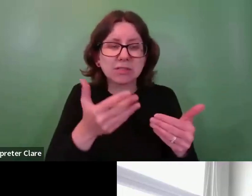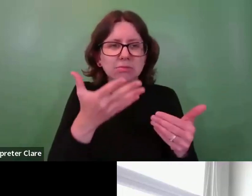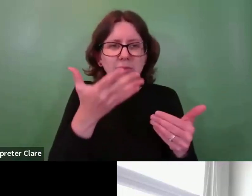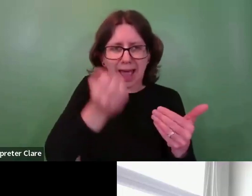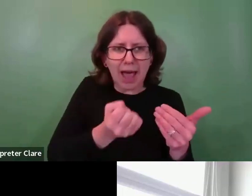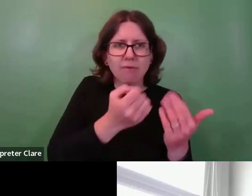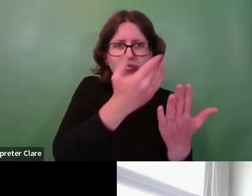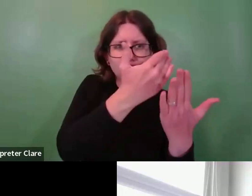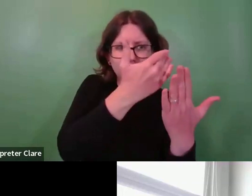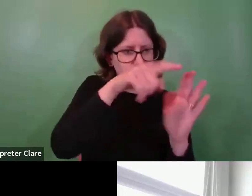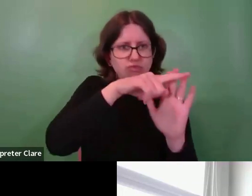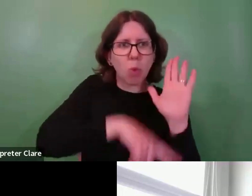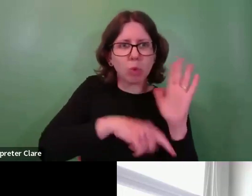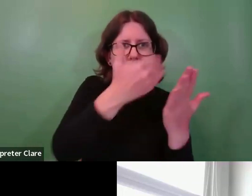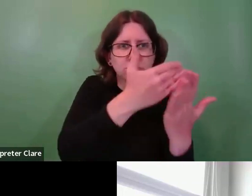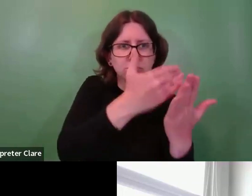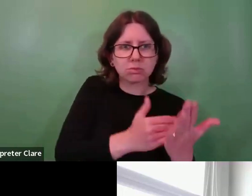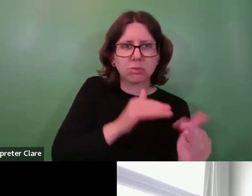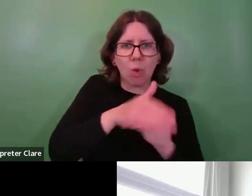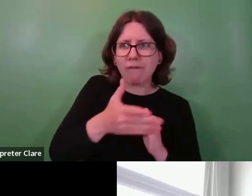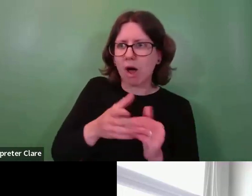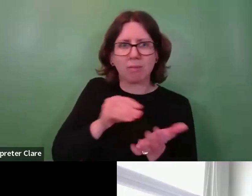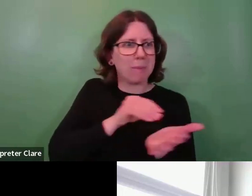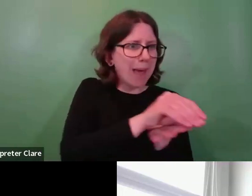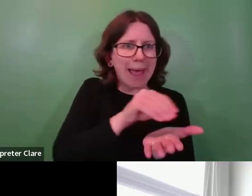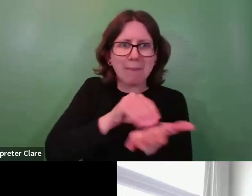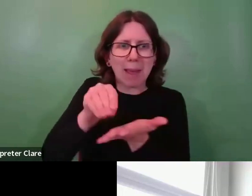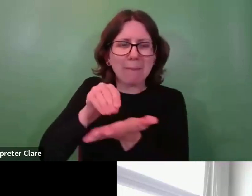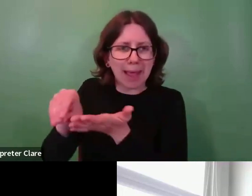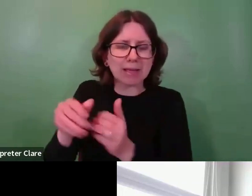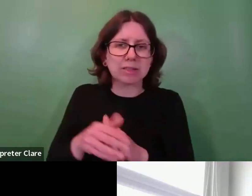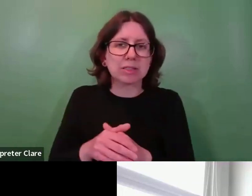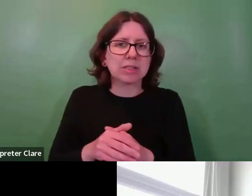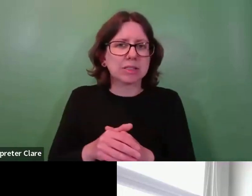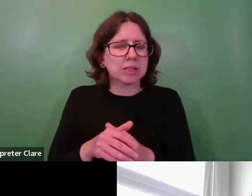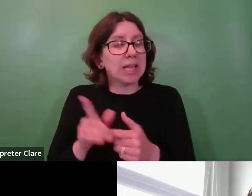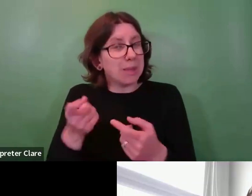And for the most part trustees in the UK aren't paid.